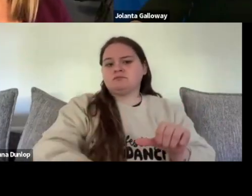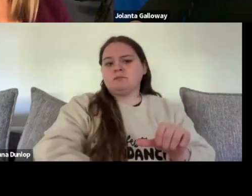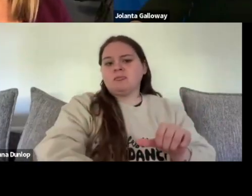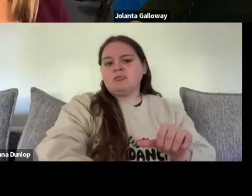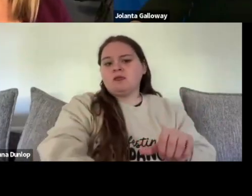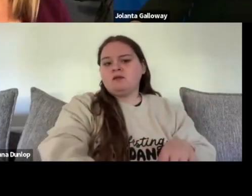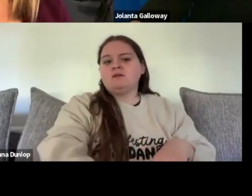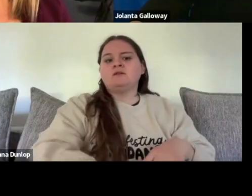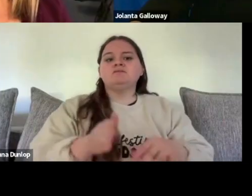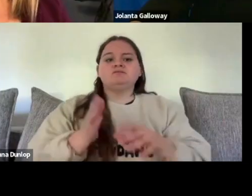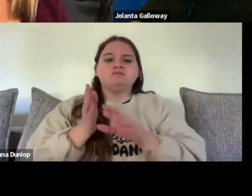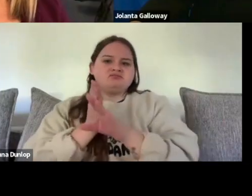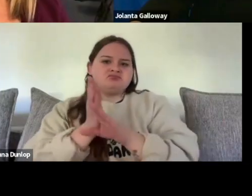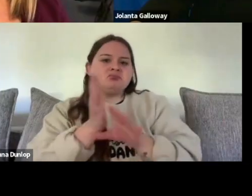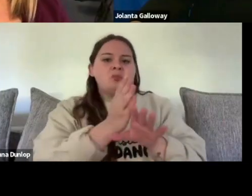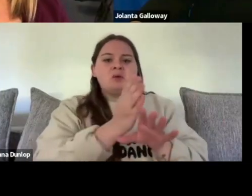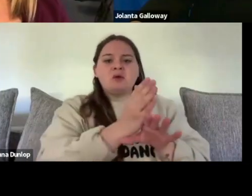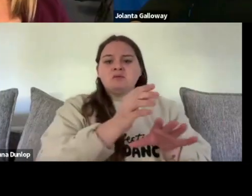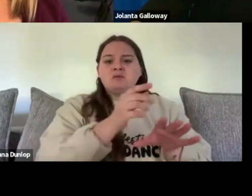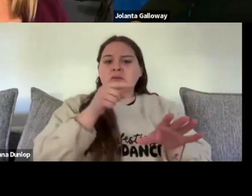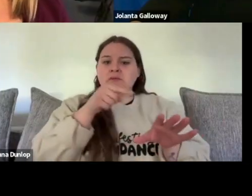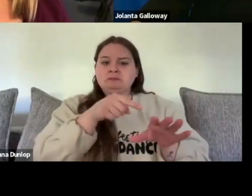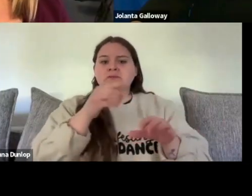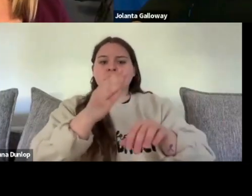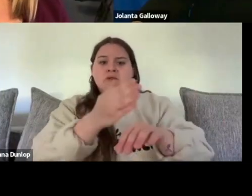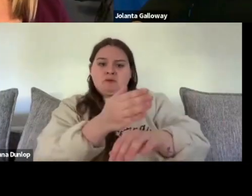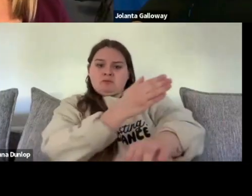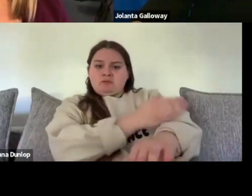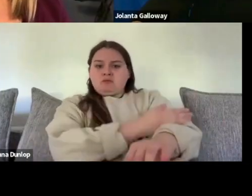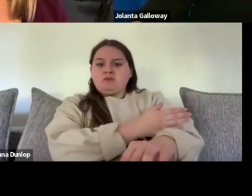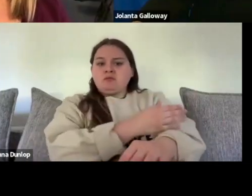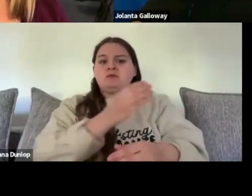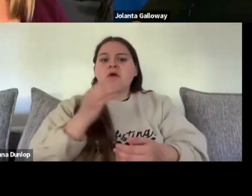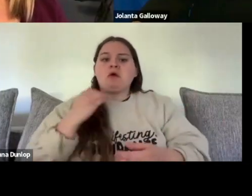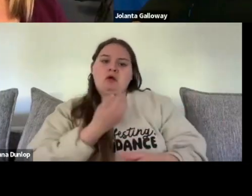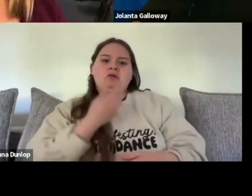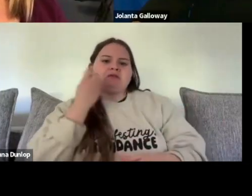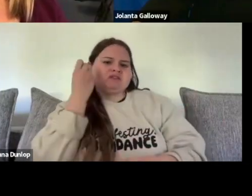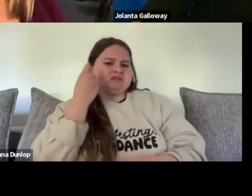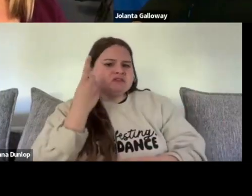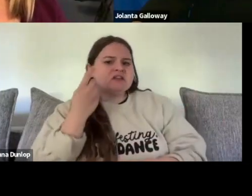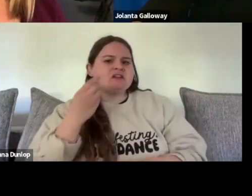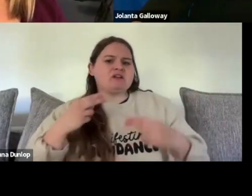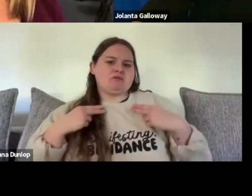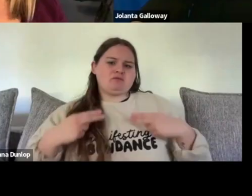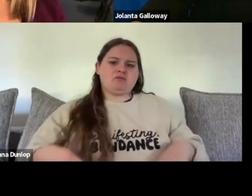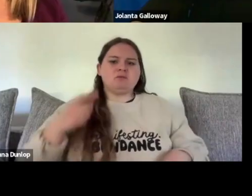neuroscience they increase our understanding